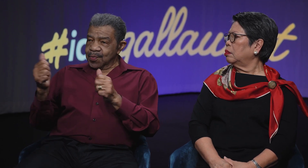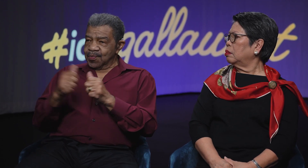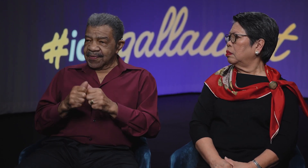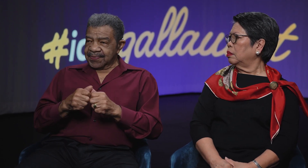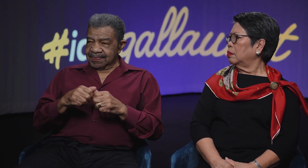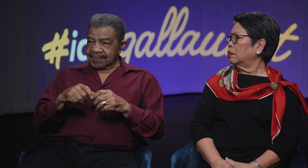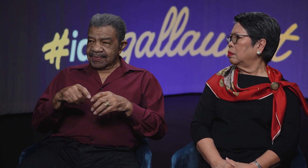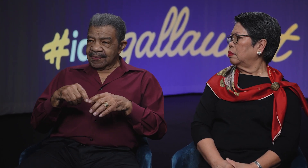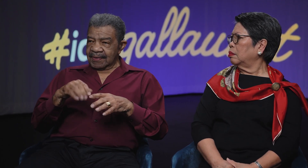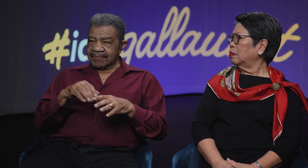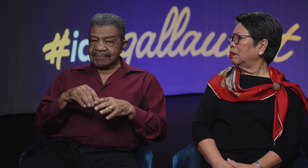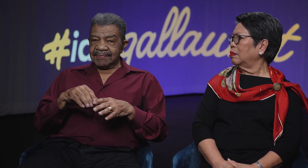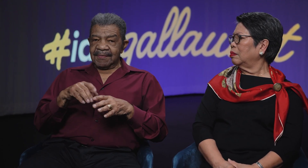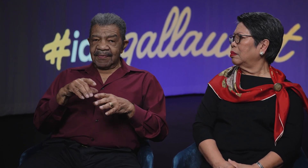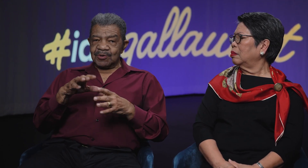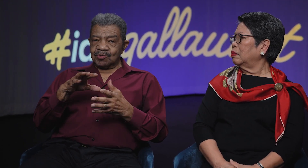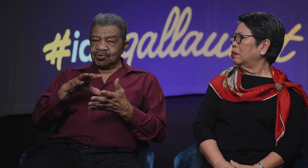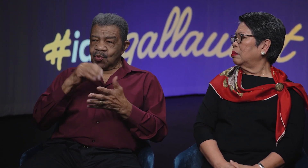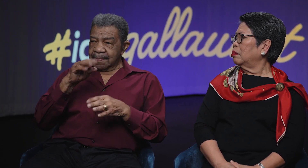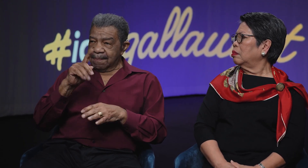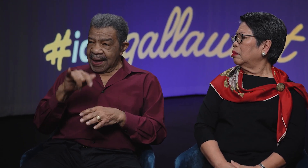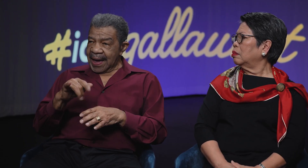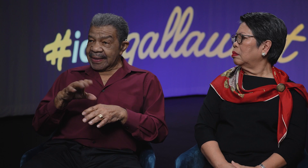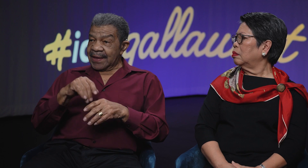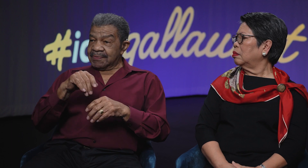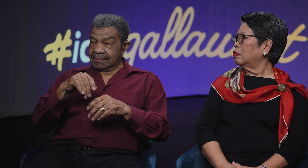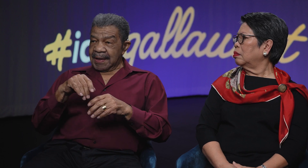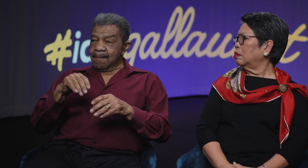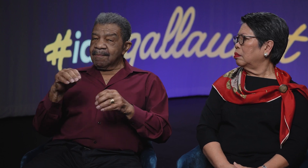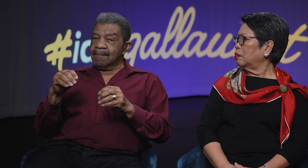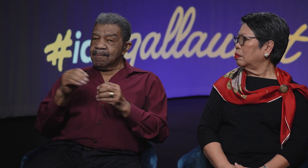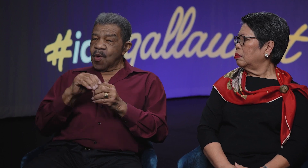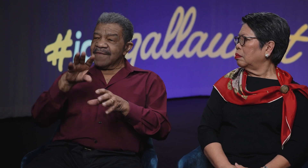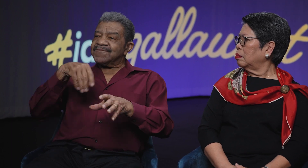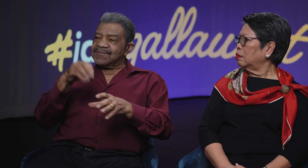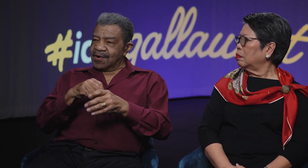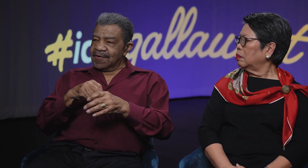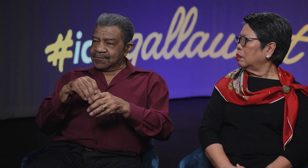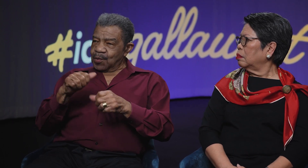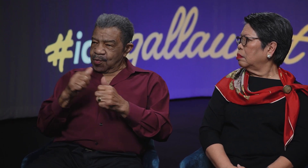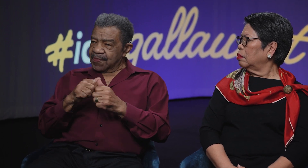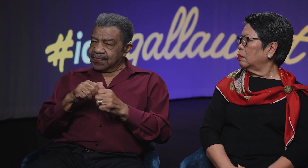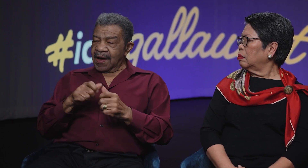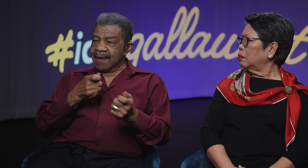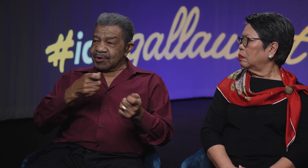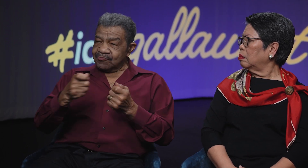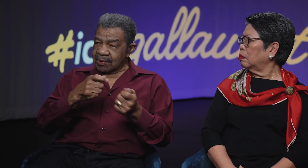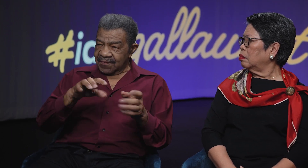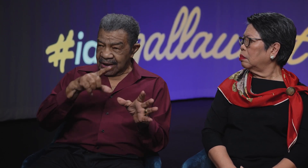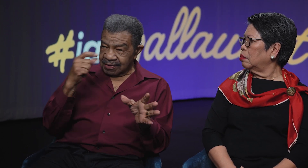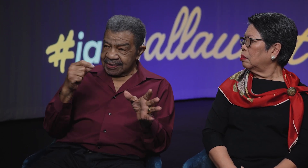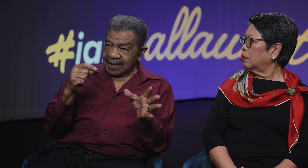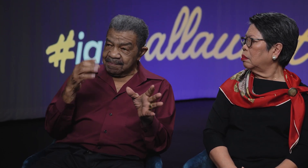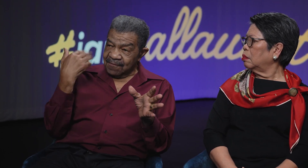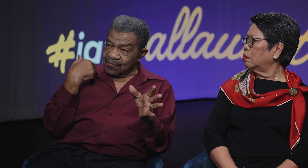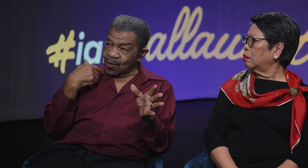with the student body and more involved with the administration of Gallaudet.